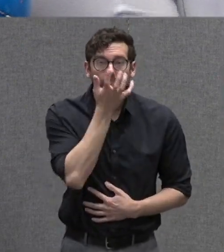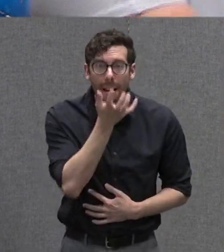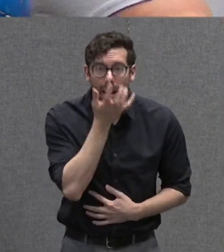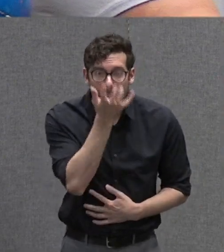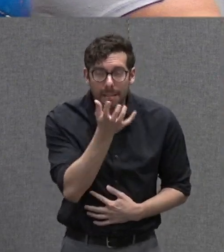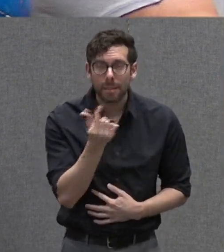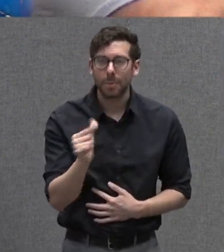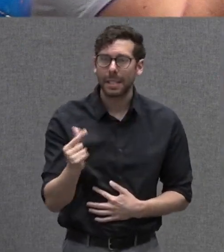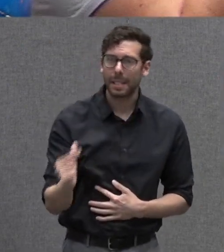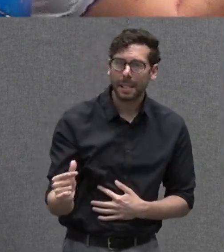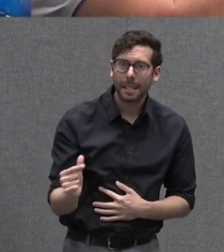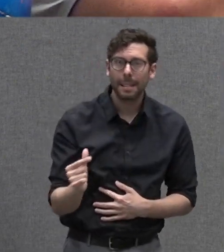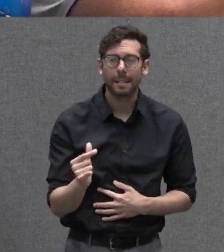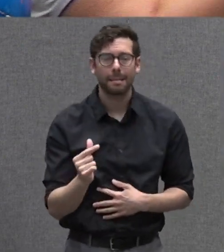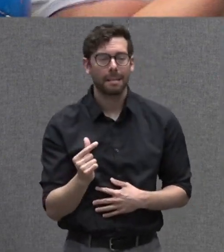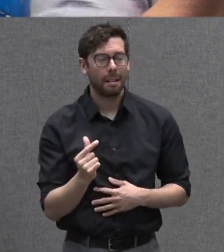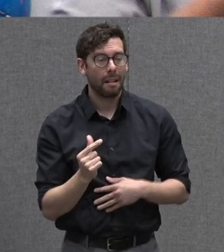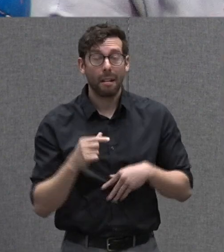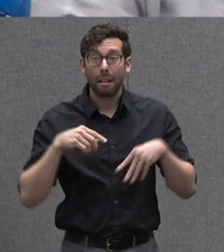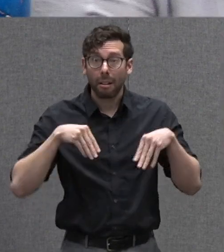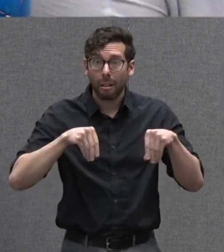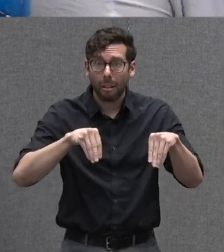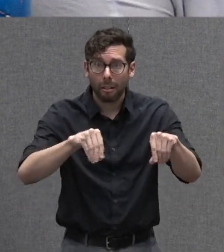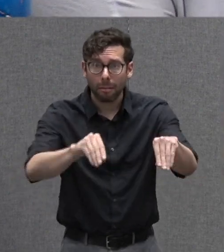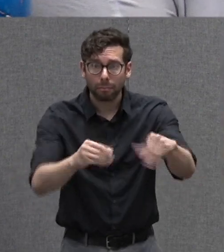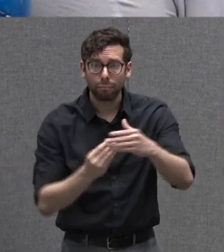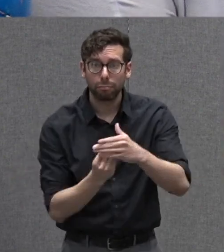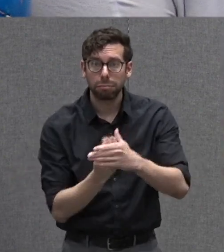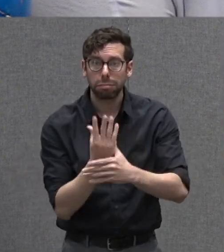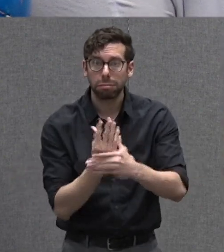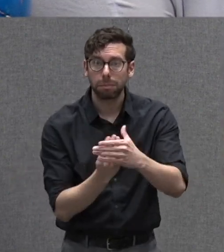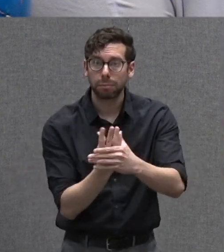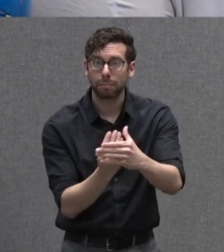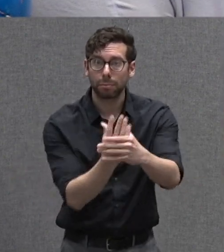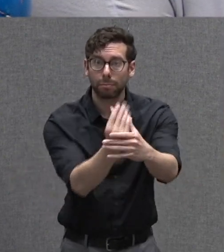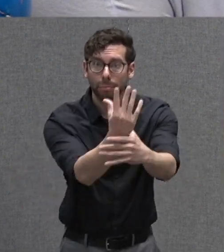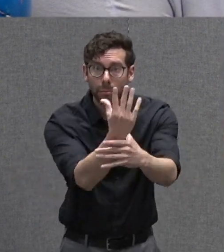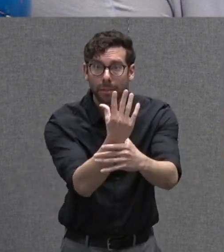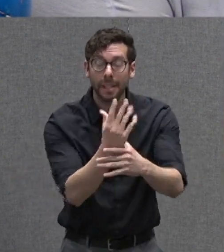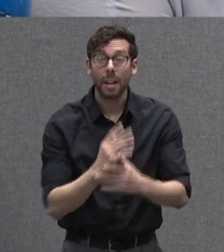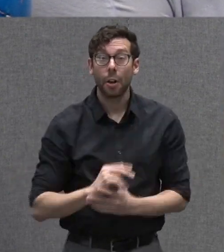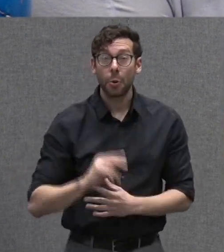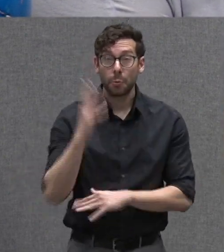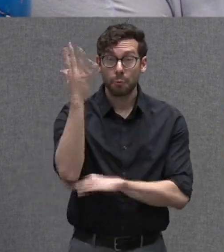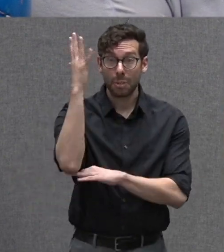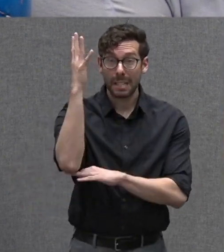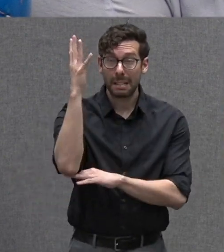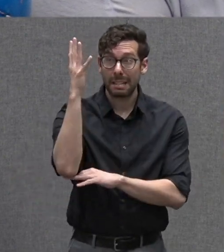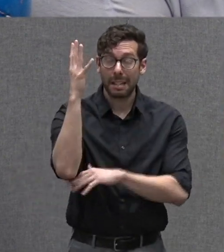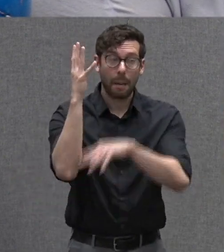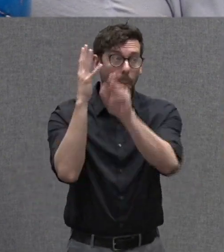you can see the tiny buds on the trees, so that the trees are gonna have leaves soon.